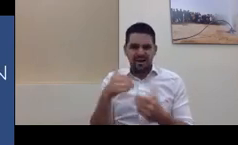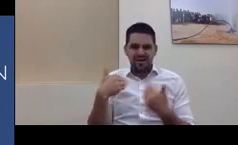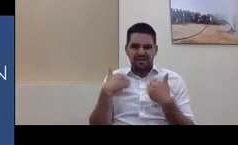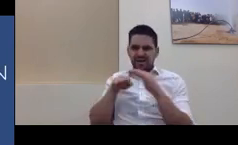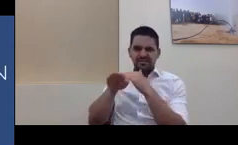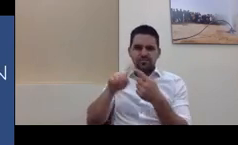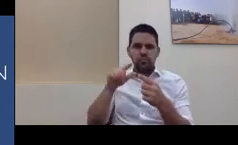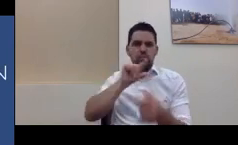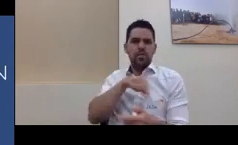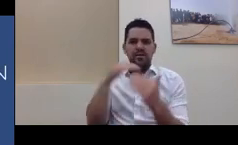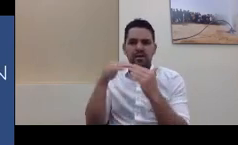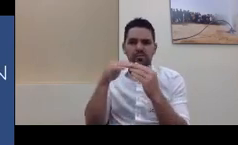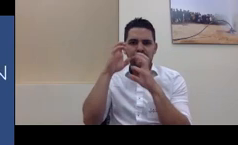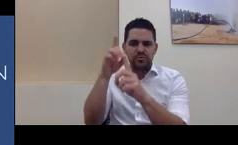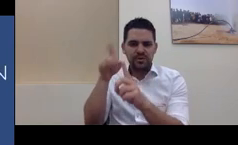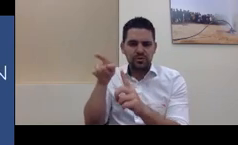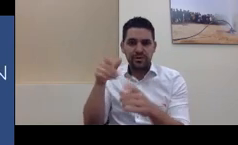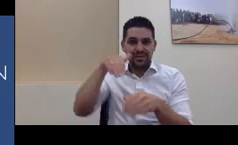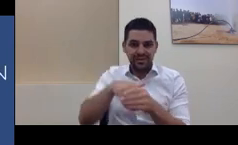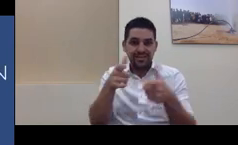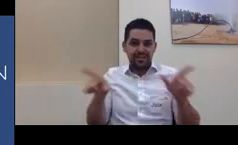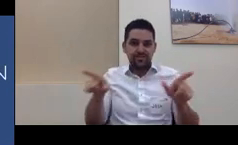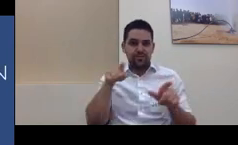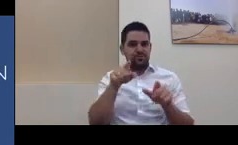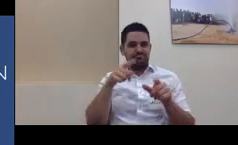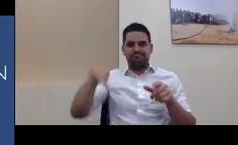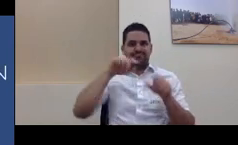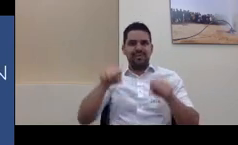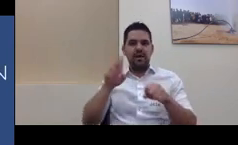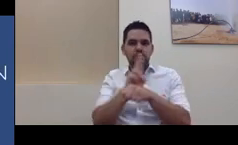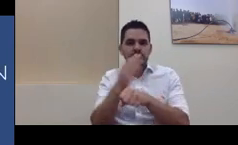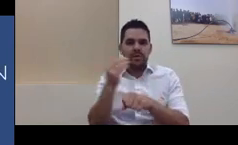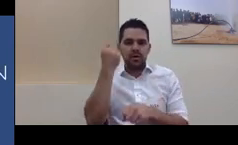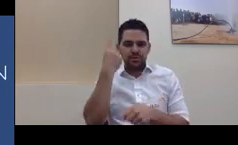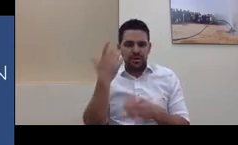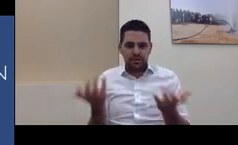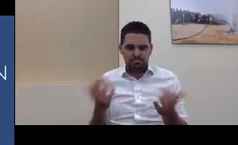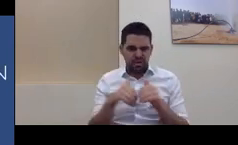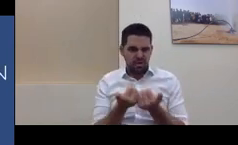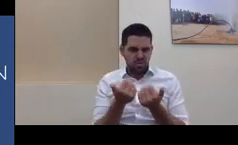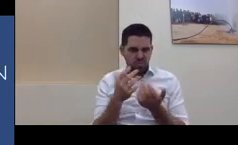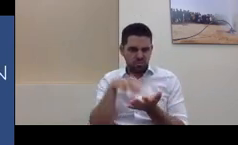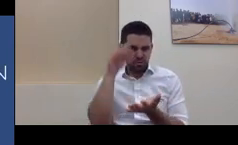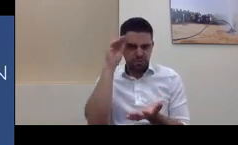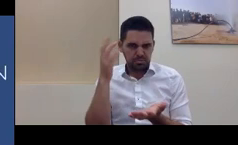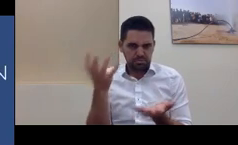And if we don't have access to quality and equitable education in a language that they're able to use and understand